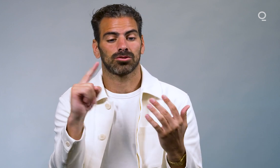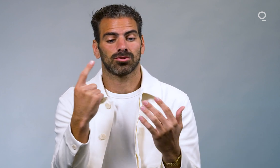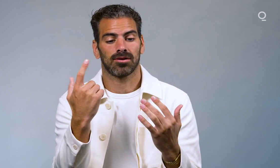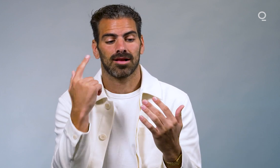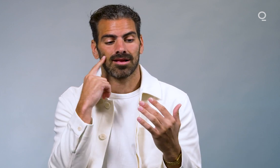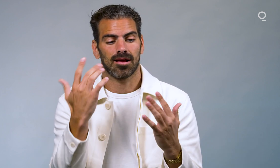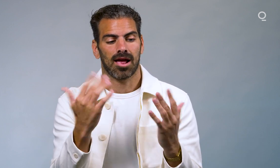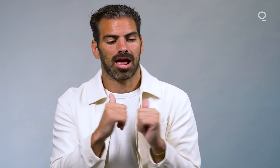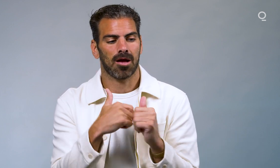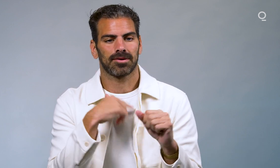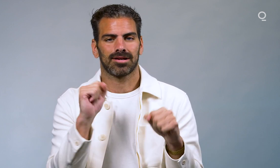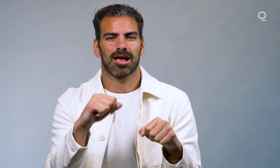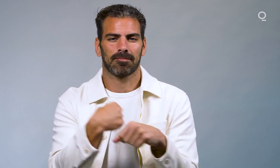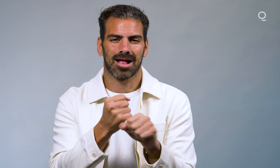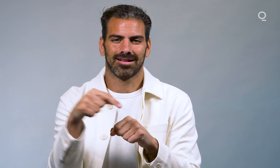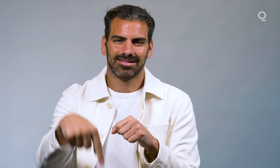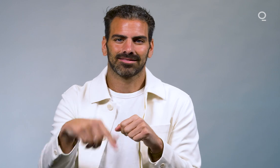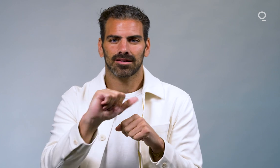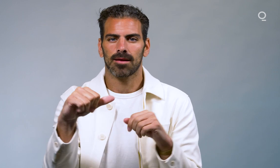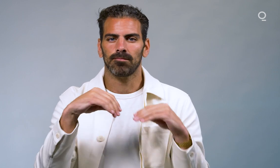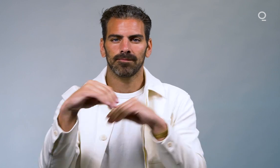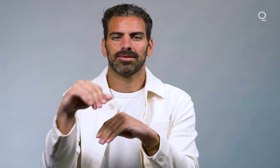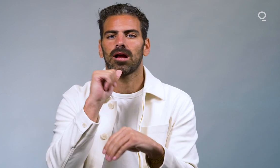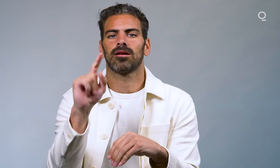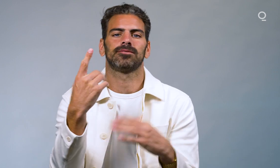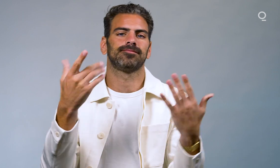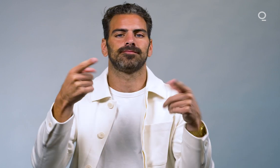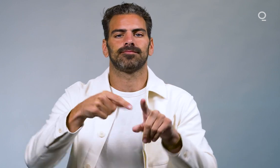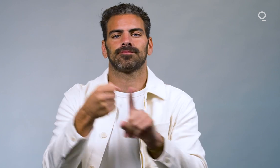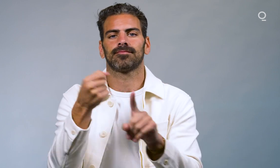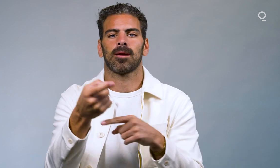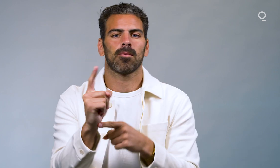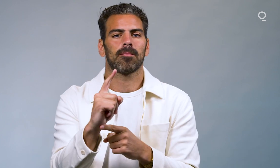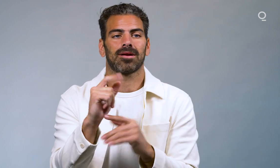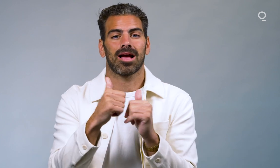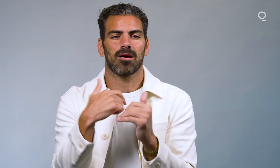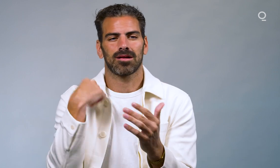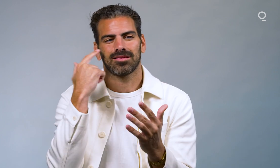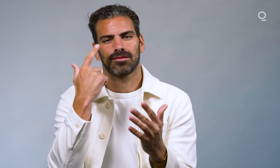are really hungry for our stories. And we're really looking to make this a movement rather than a moment.